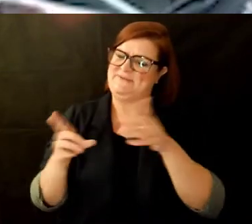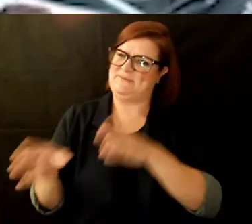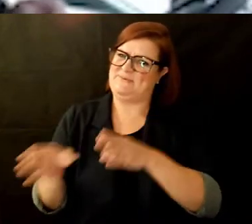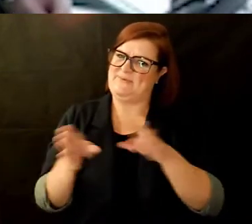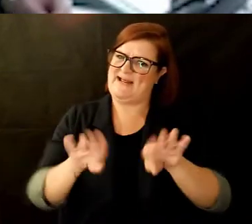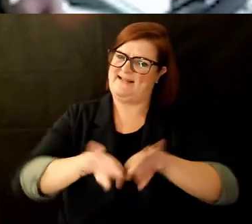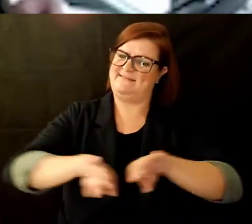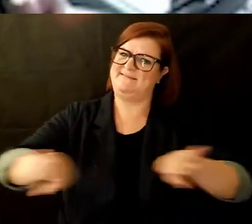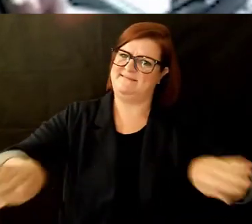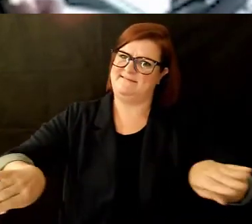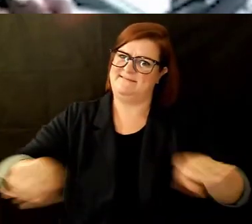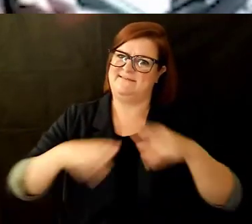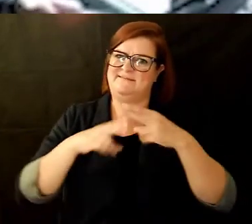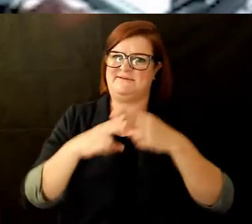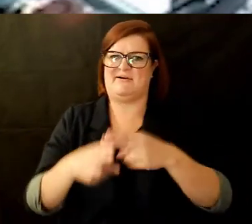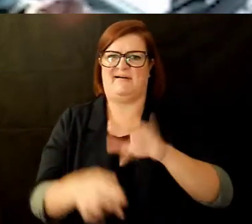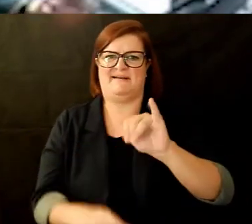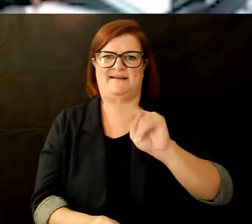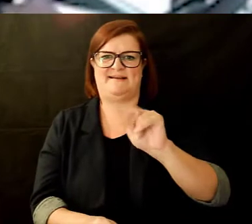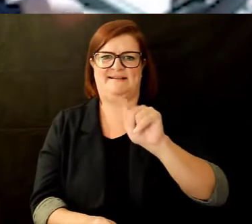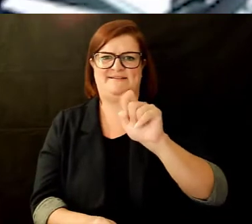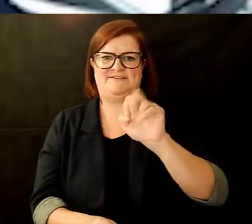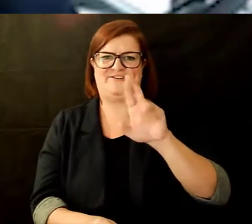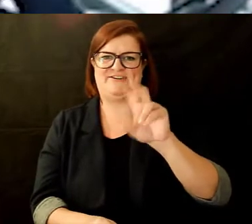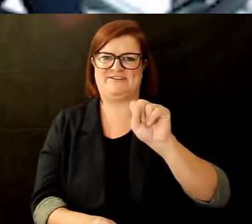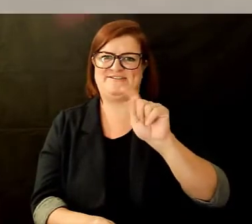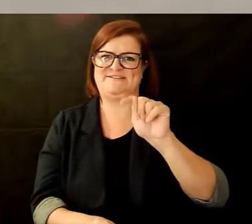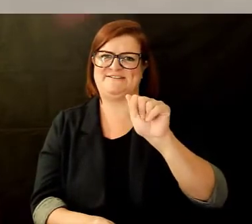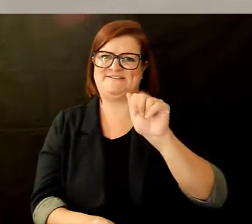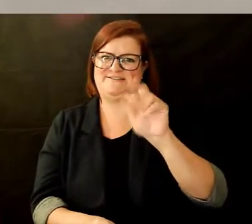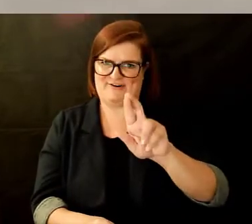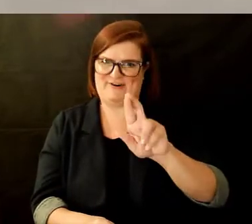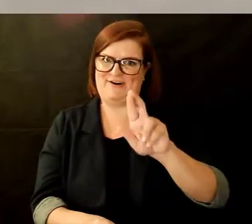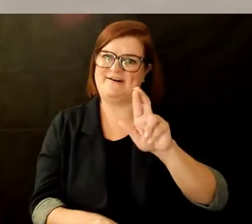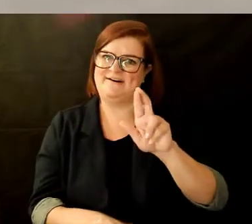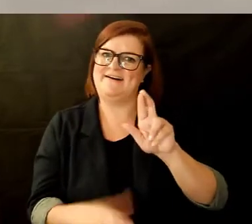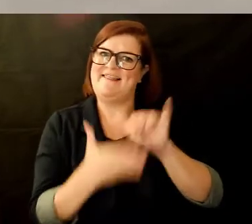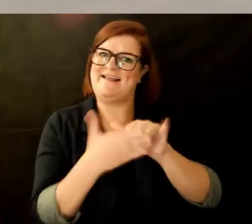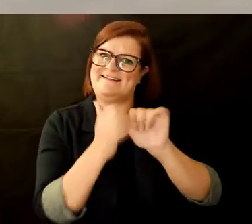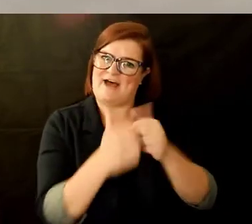Enter STAR, and that's the ability for us to actually send the right response, which is a mental health licensed